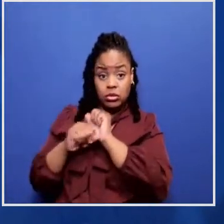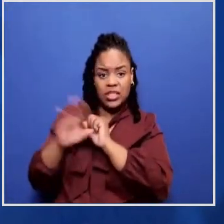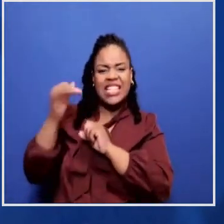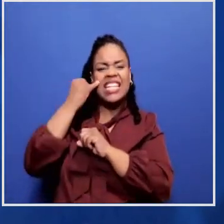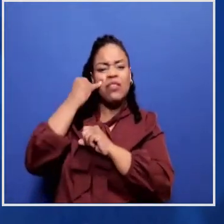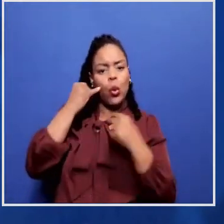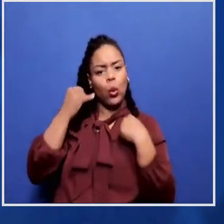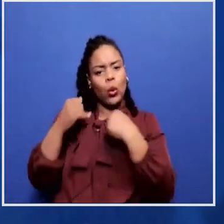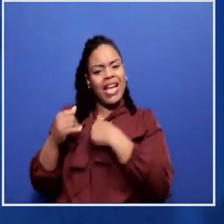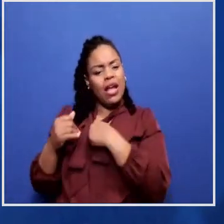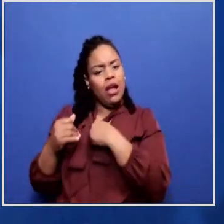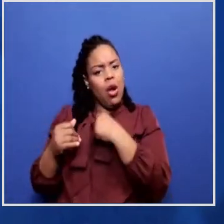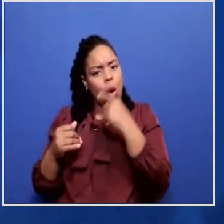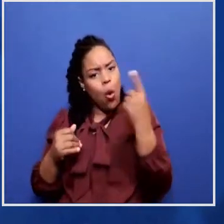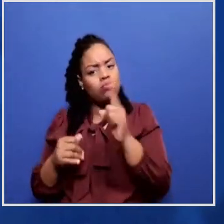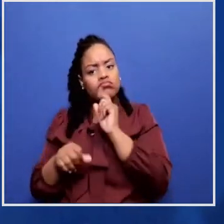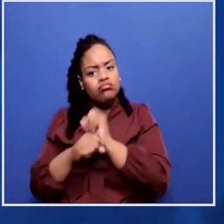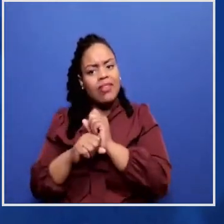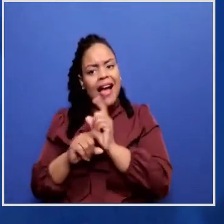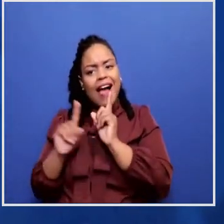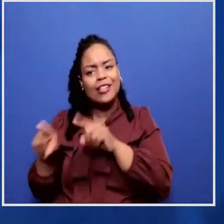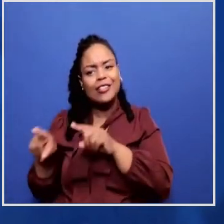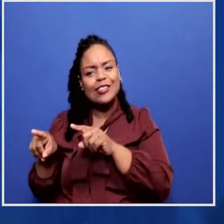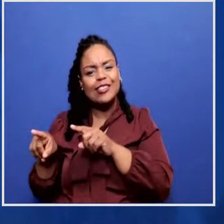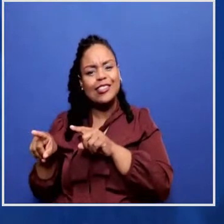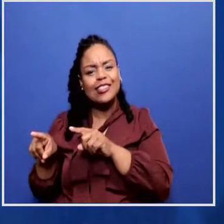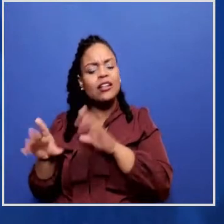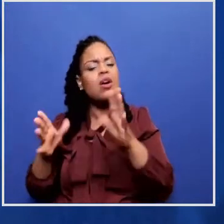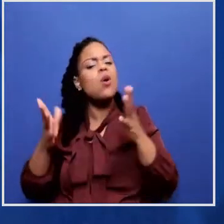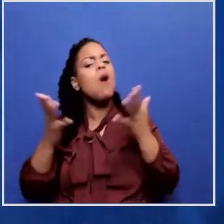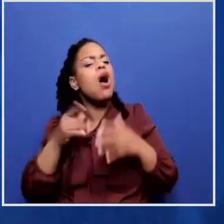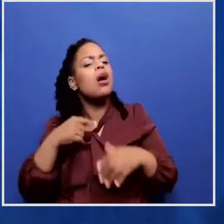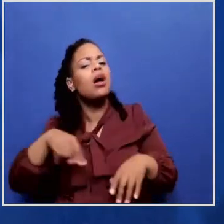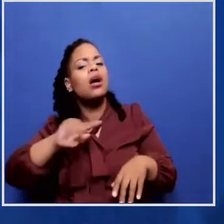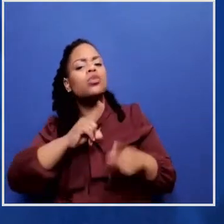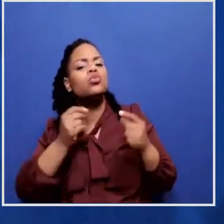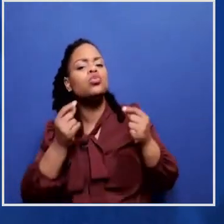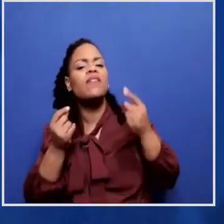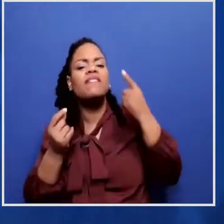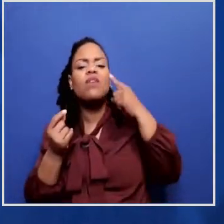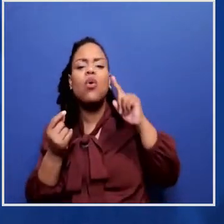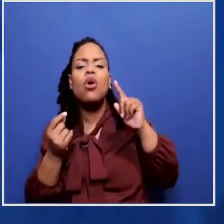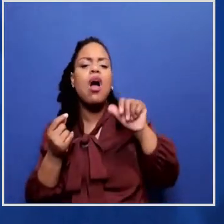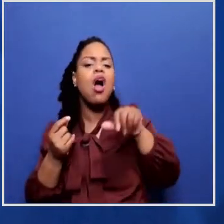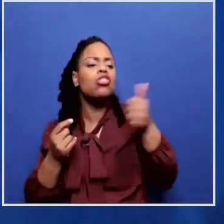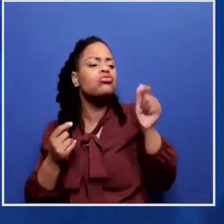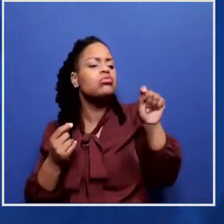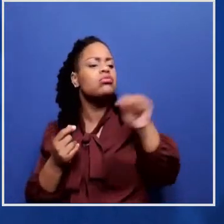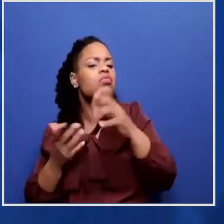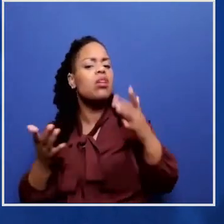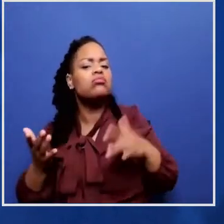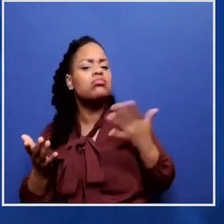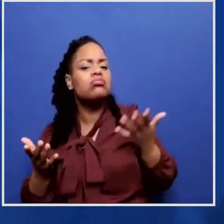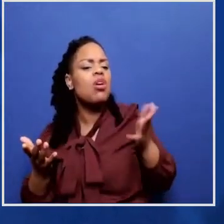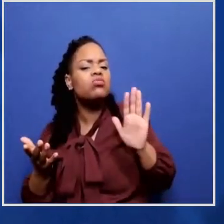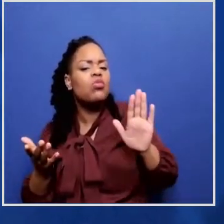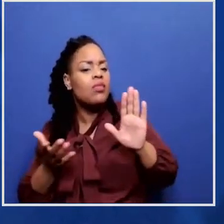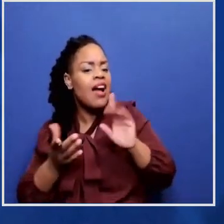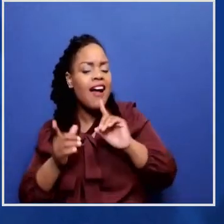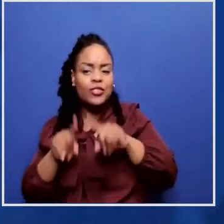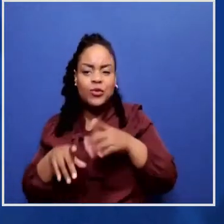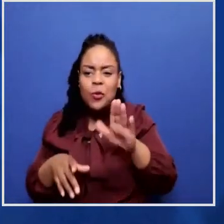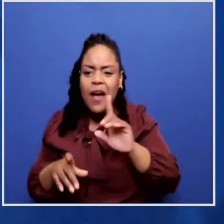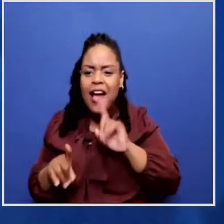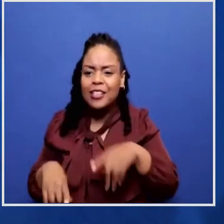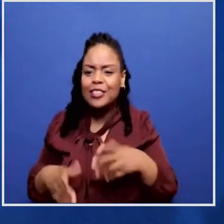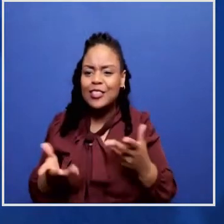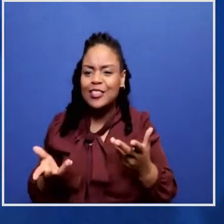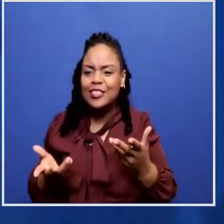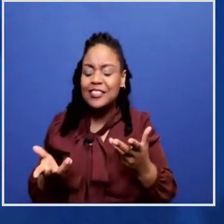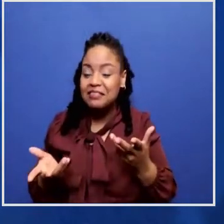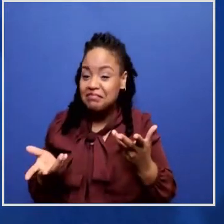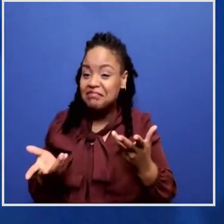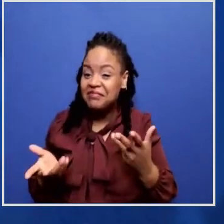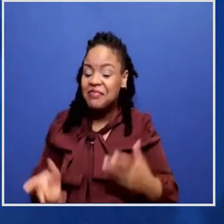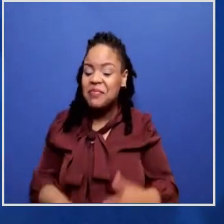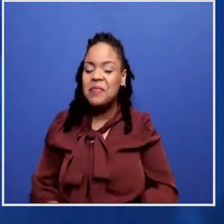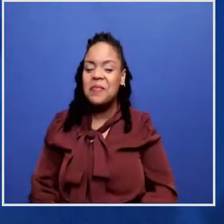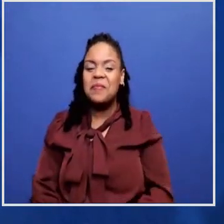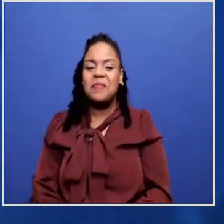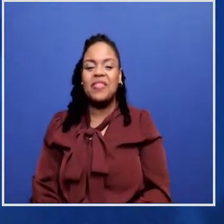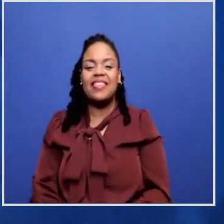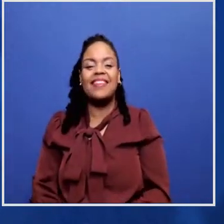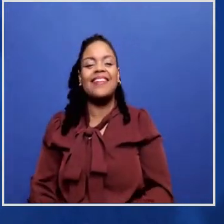KING'S QUESTION , WHAT ARE YOU